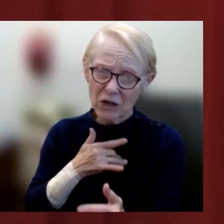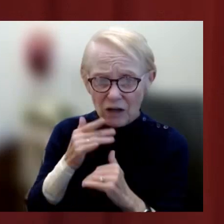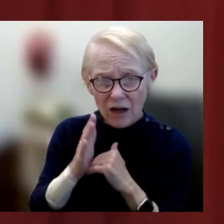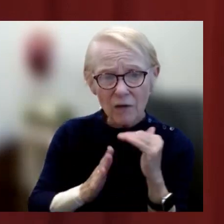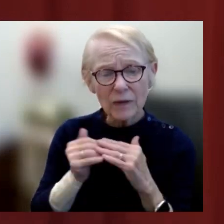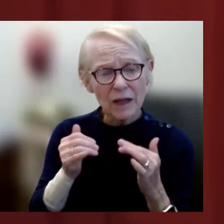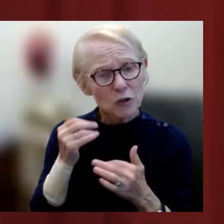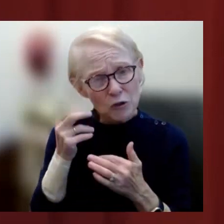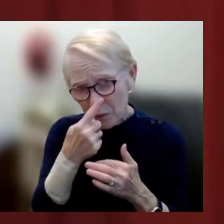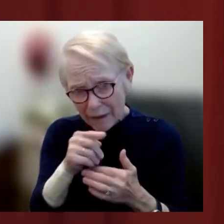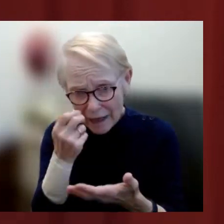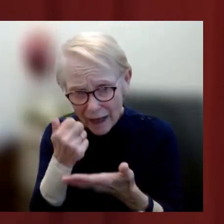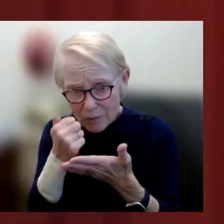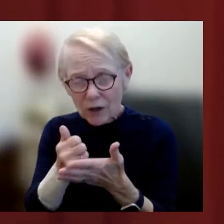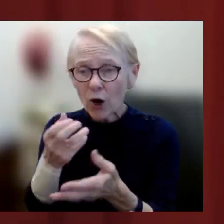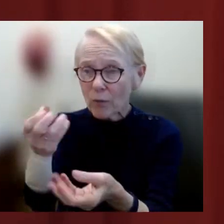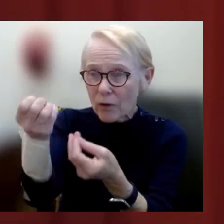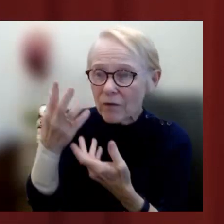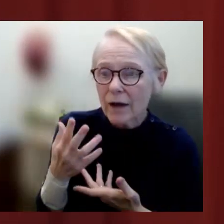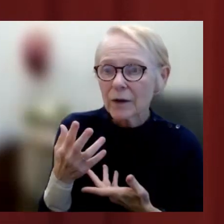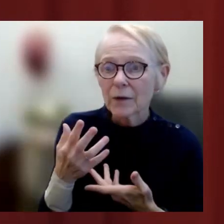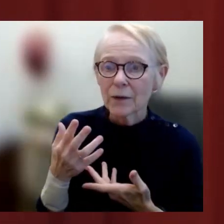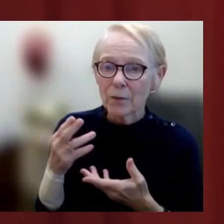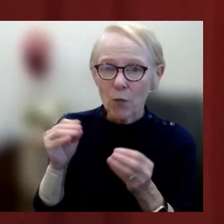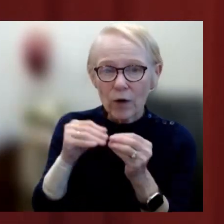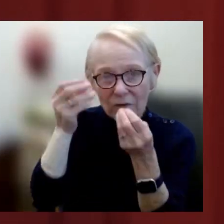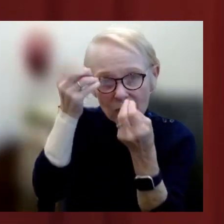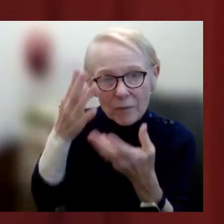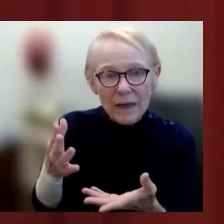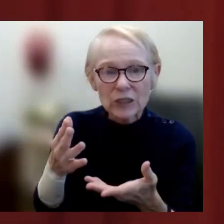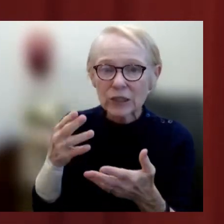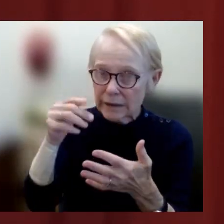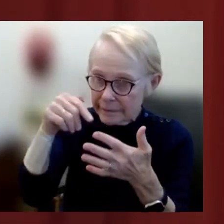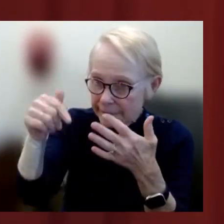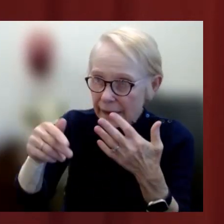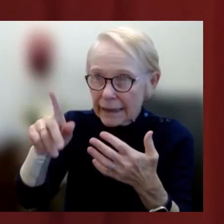me or can you provide me with more information on that so you know we don't want people to feel